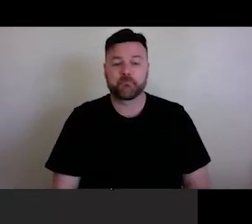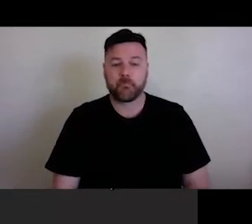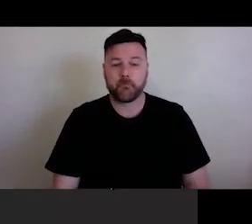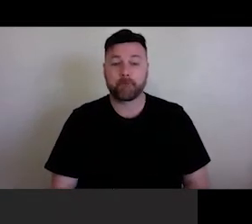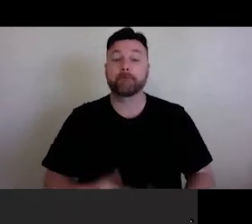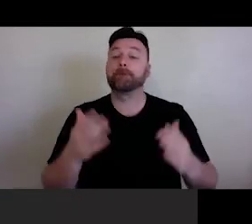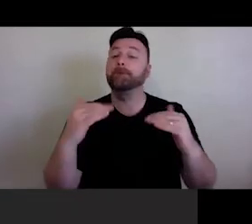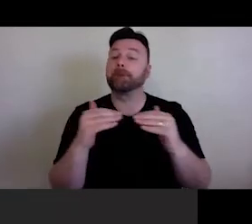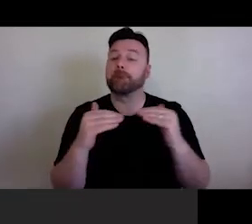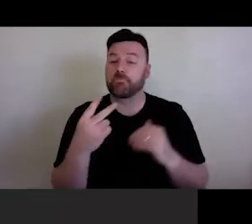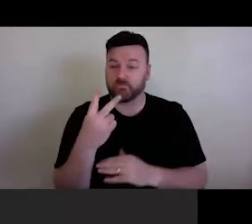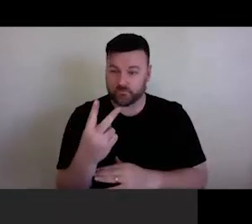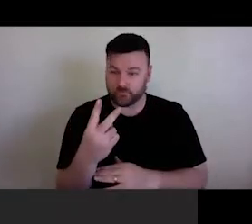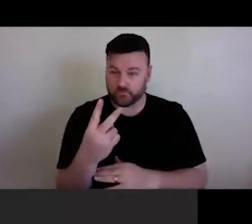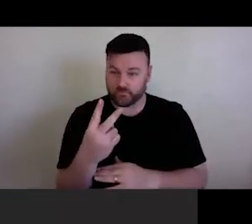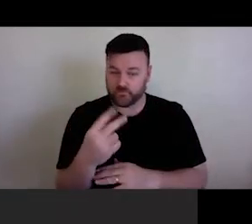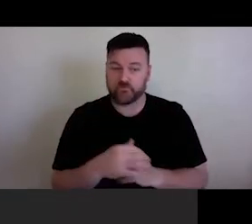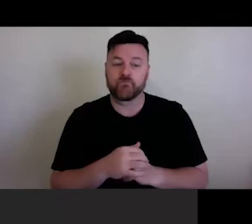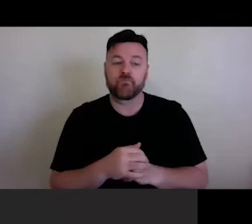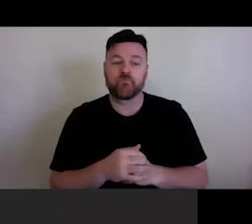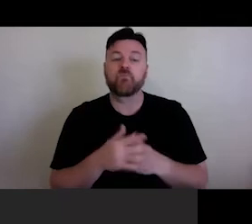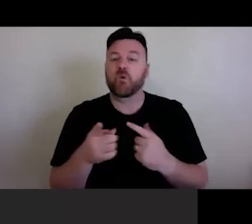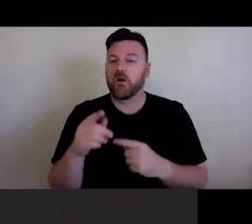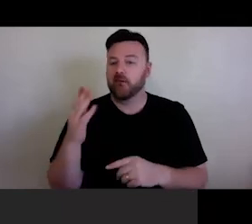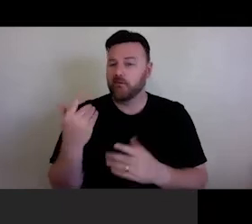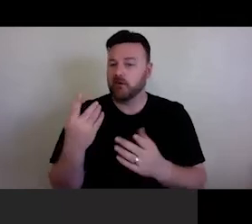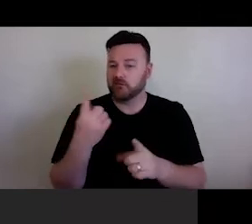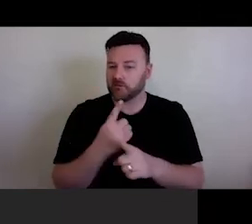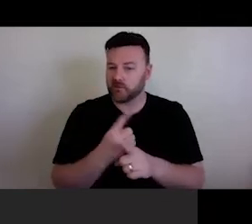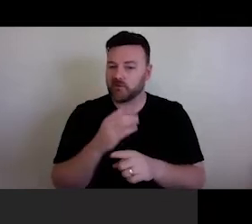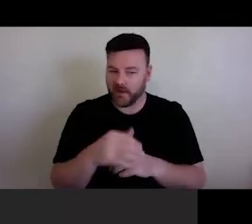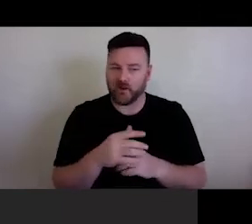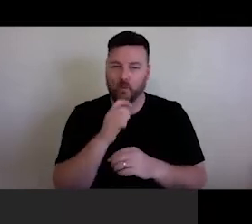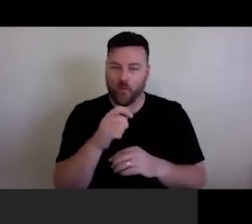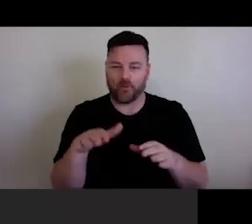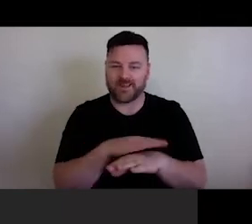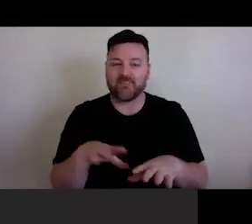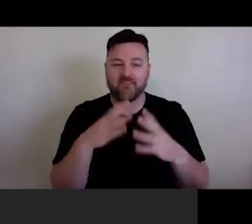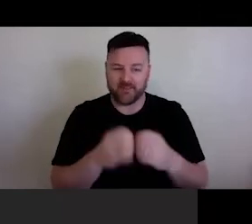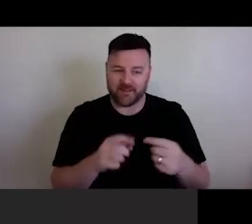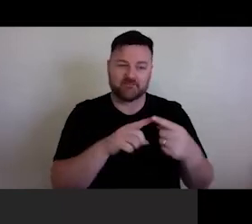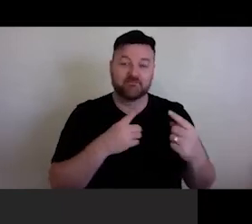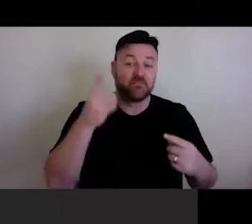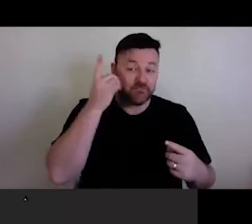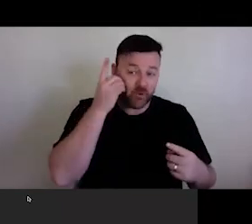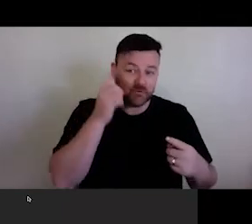next kind of solution is Level 2 which we have talked about as well almost. So we spoke about having the iPhone and having the tripod that